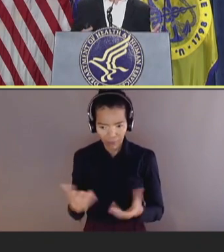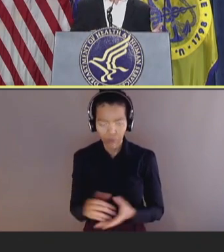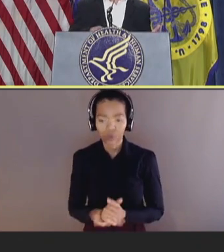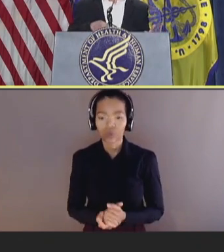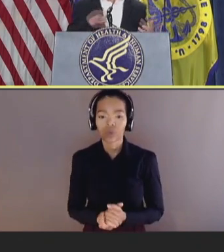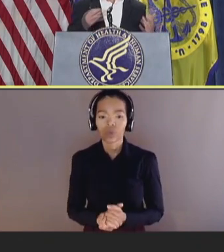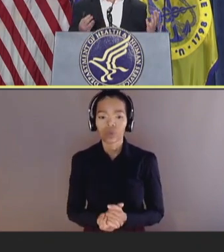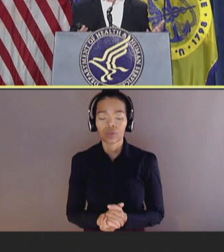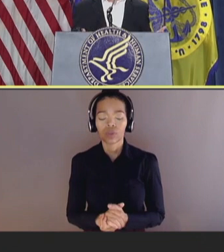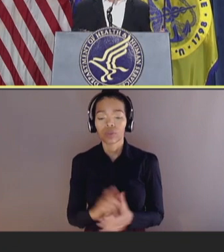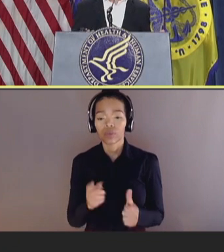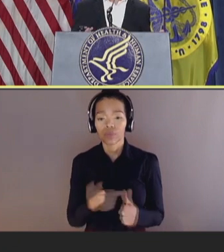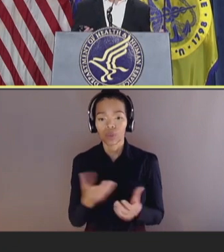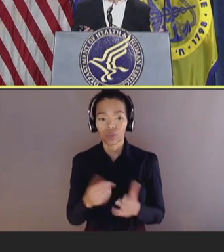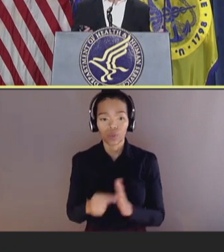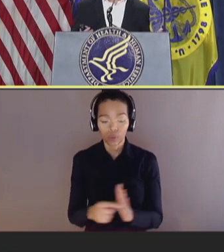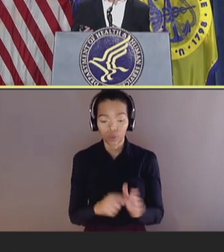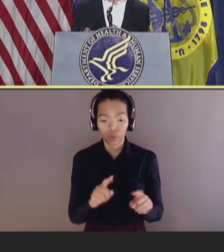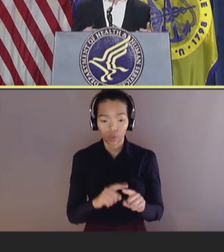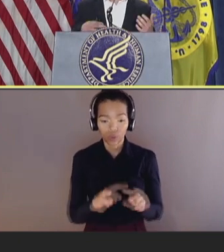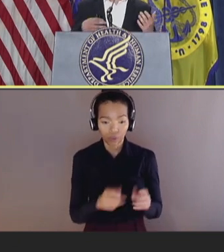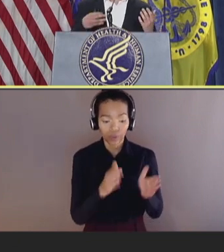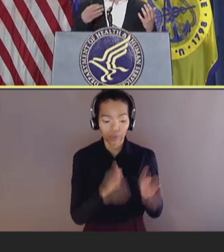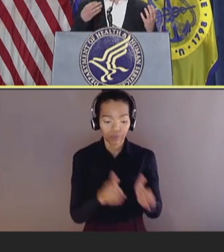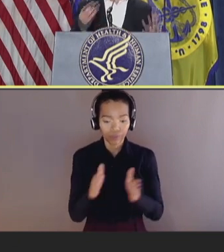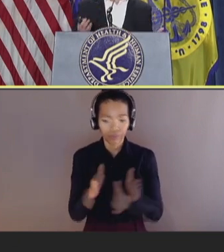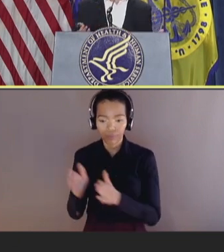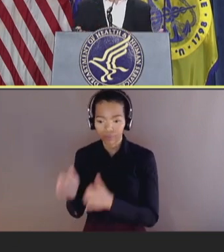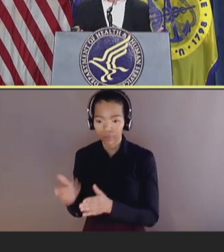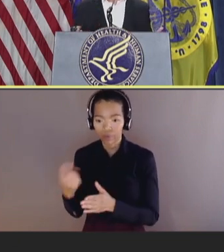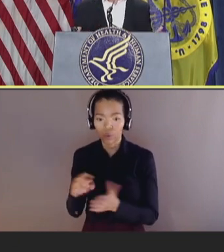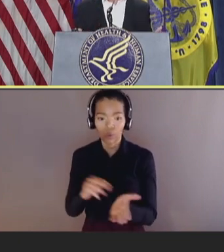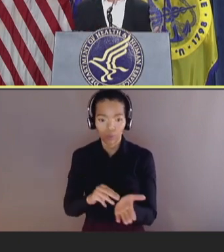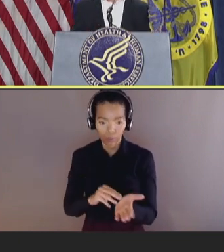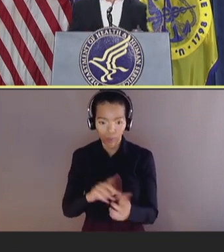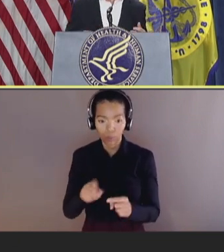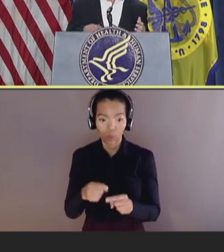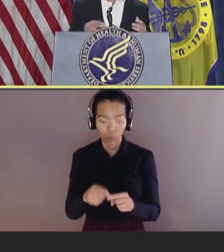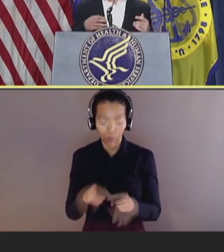through the different steps that a provider goes through when they vaccinate a patient.